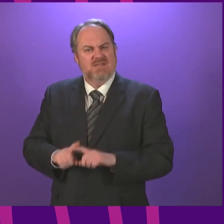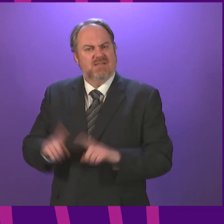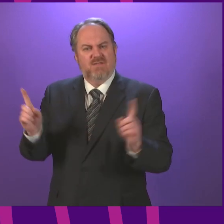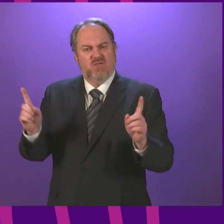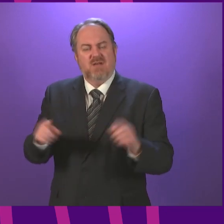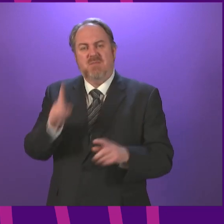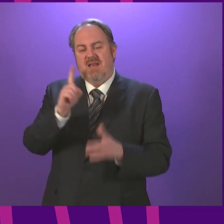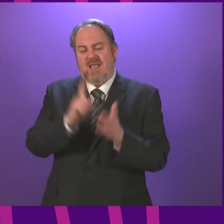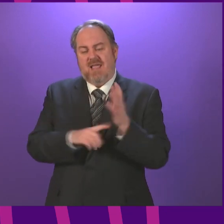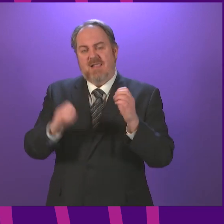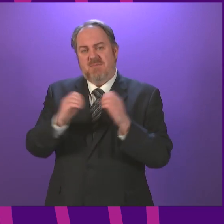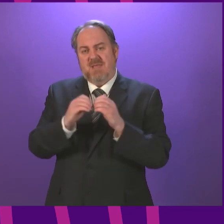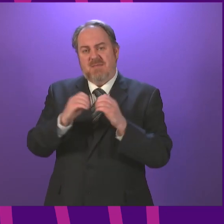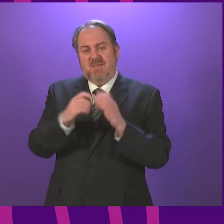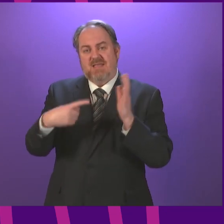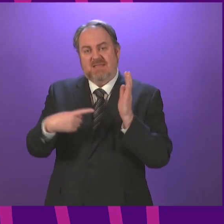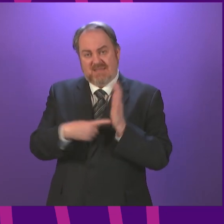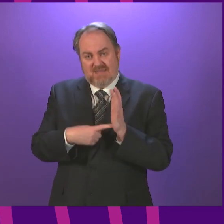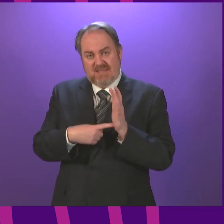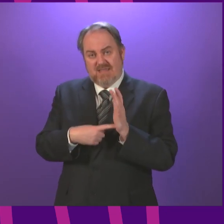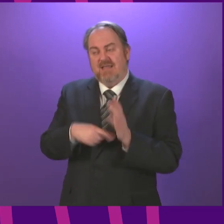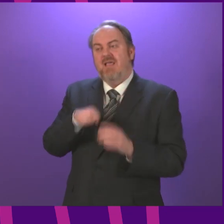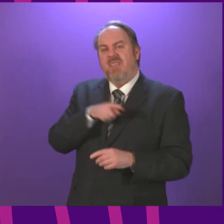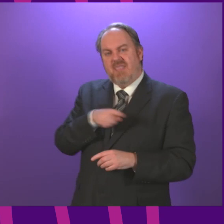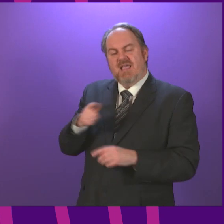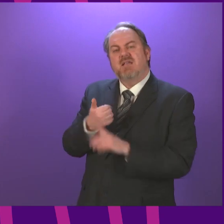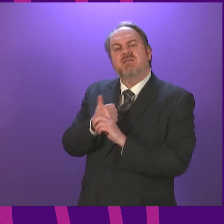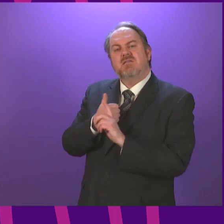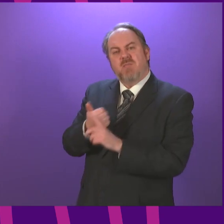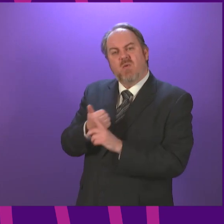LBTT is structured in a way that is intended to support first-time buyers. As Pauline McNeill